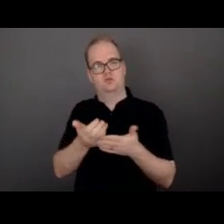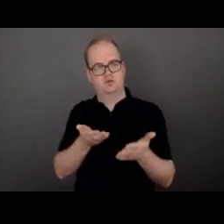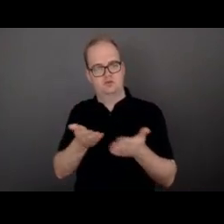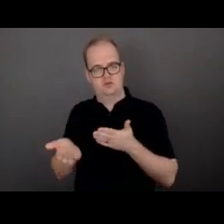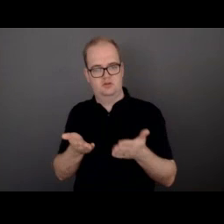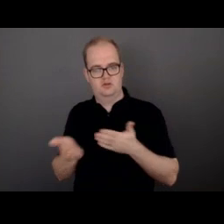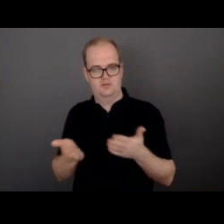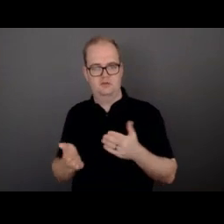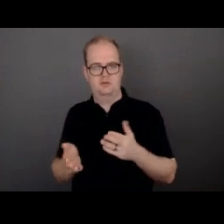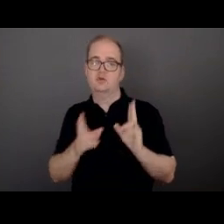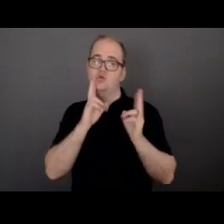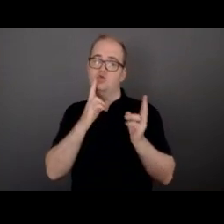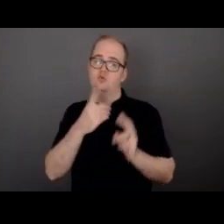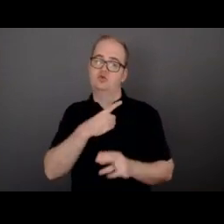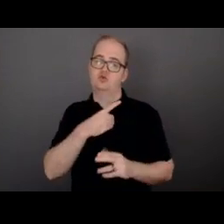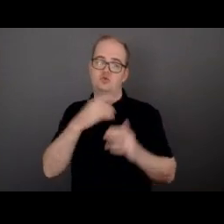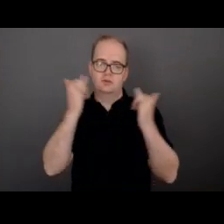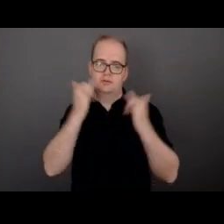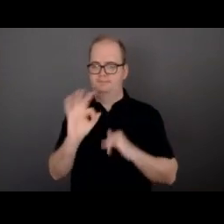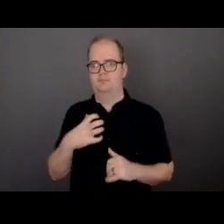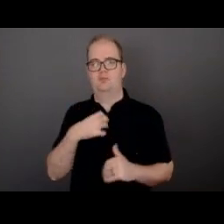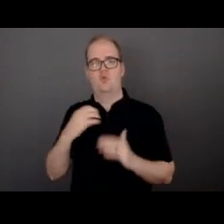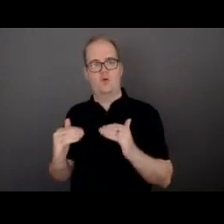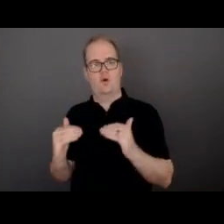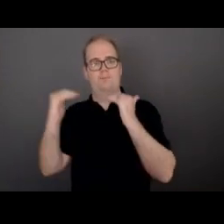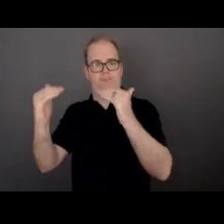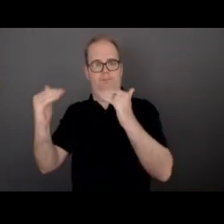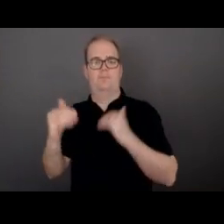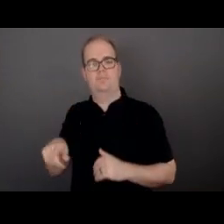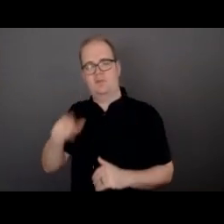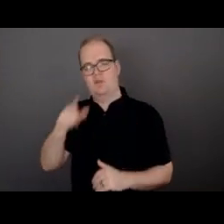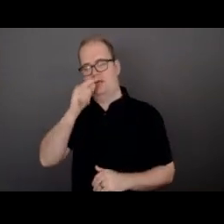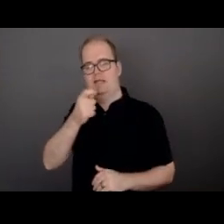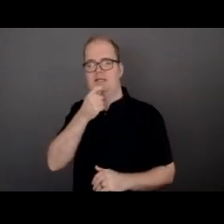so they might be able to do a bit more negotiation on the client's behalf.